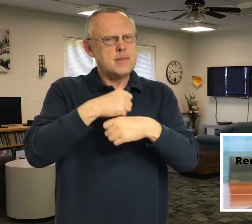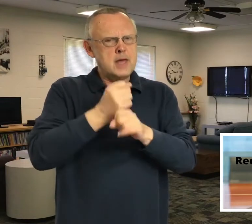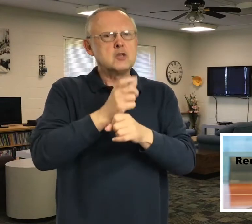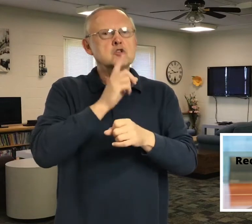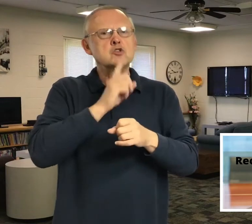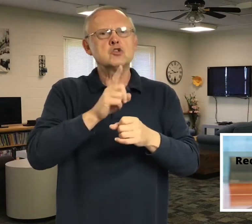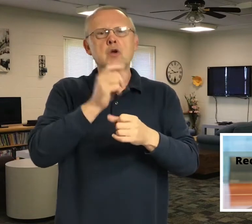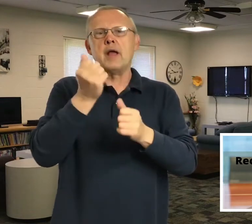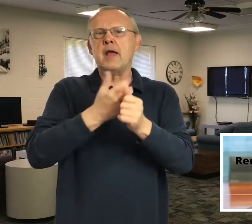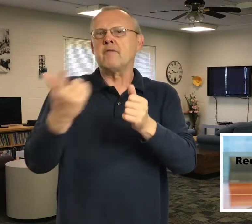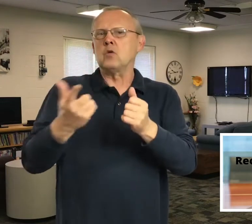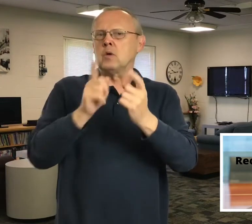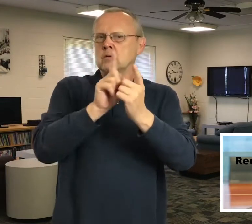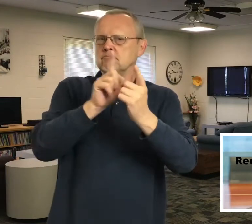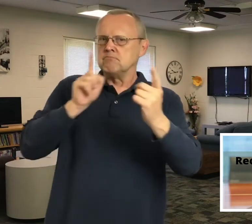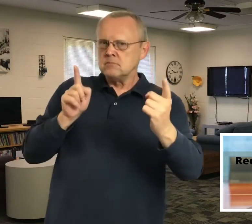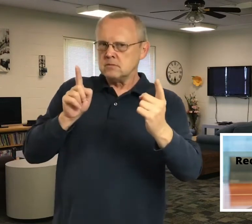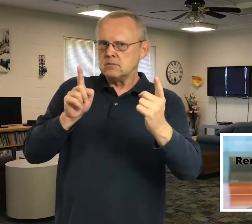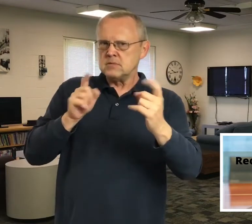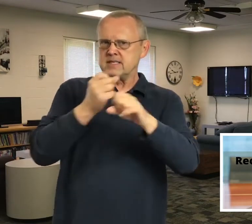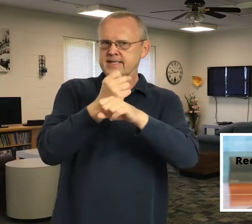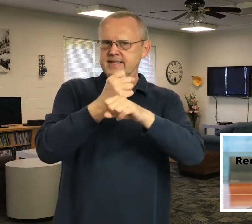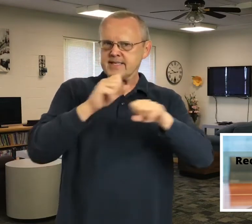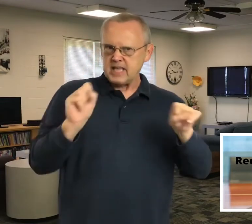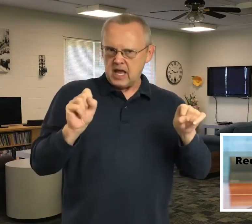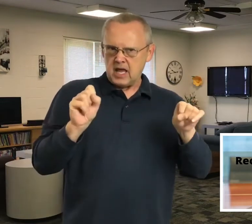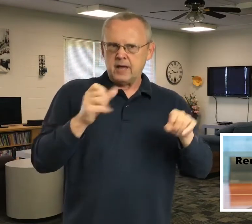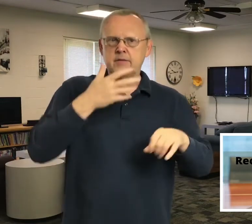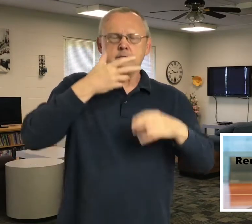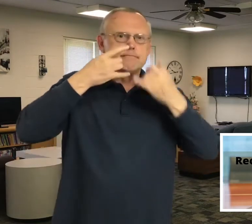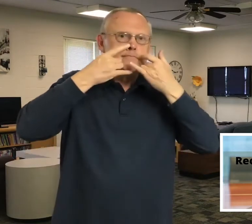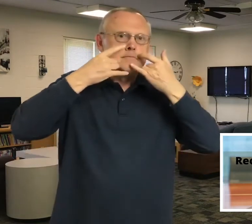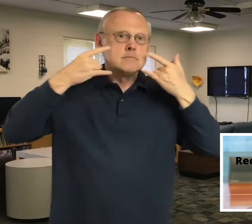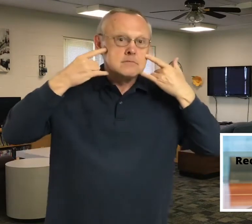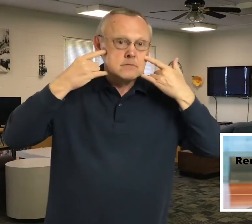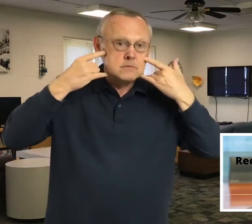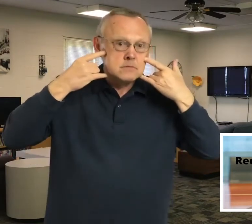to ensure social distancing and safety.